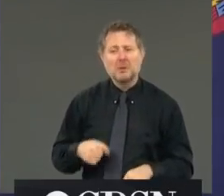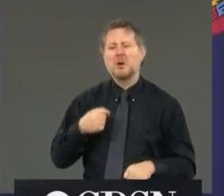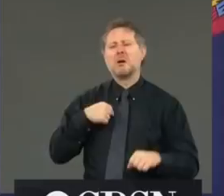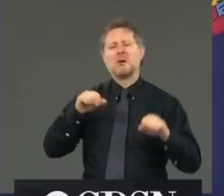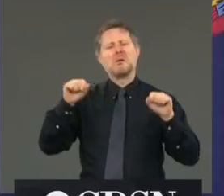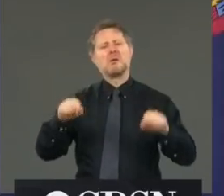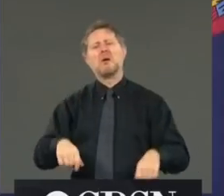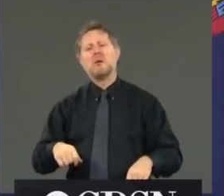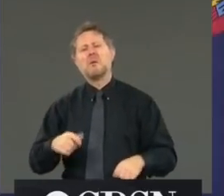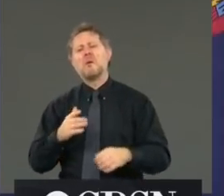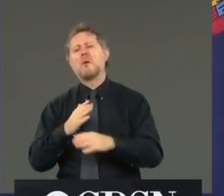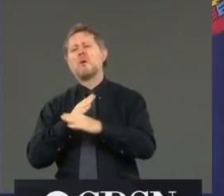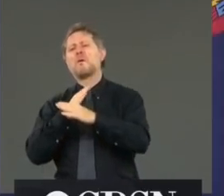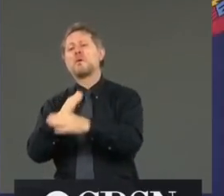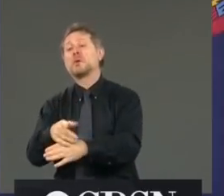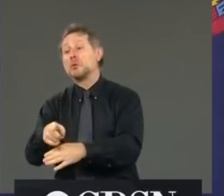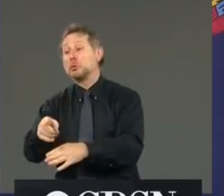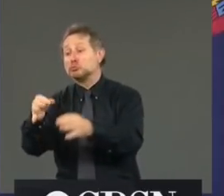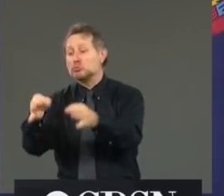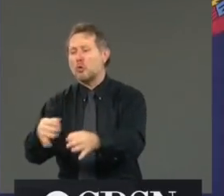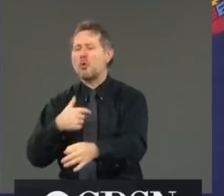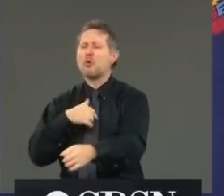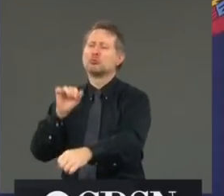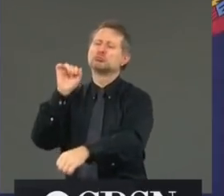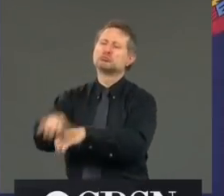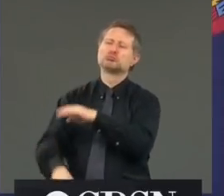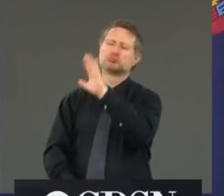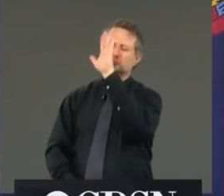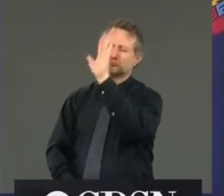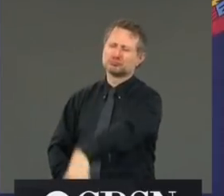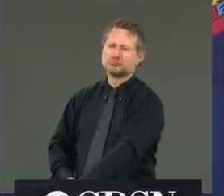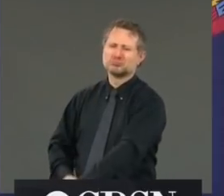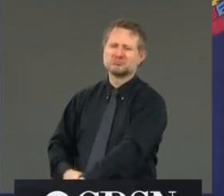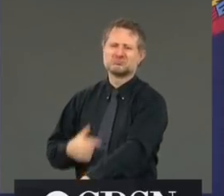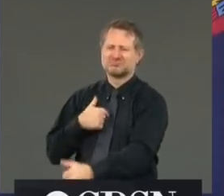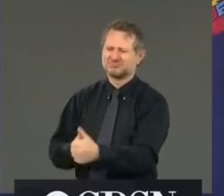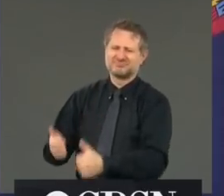LOOK, WE -- IF THERE IS A LANG OF COORDINATION OR LET ME